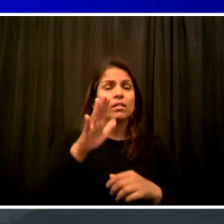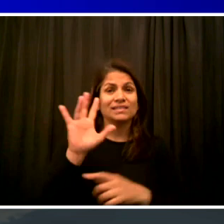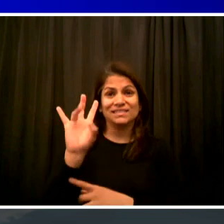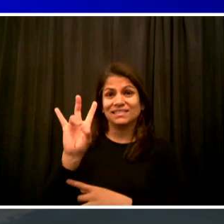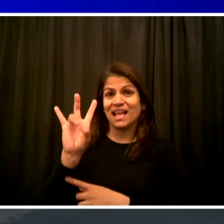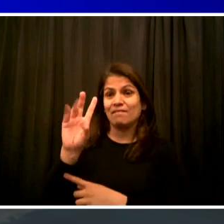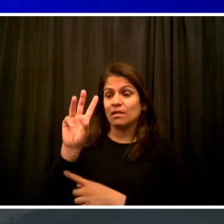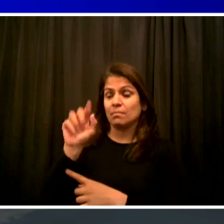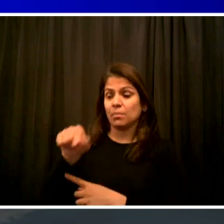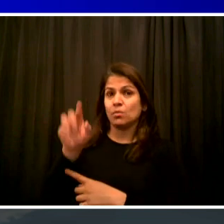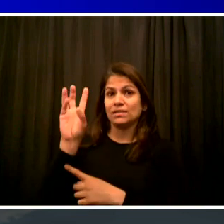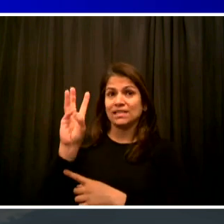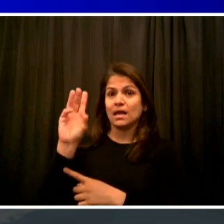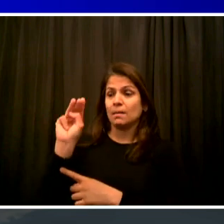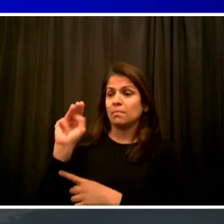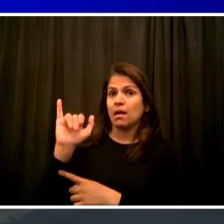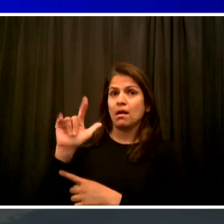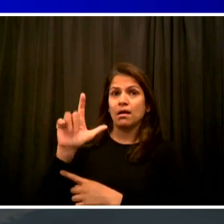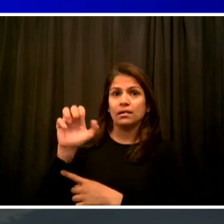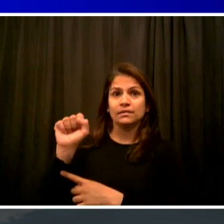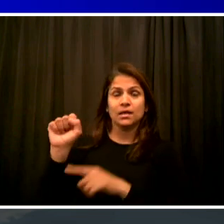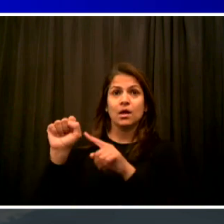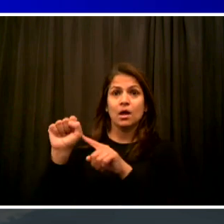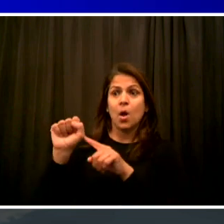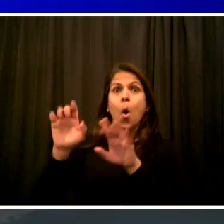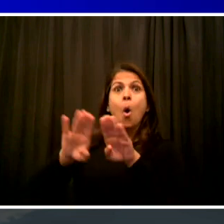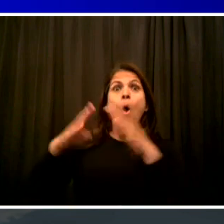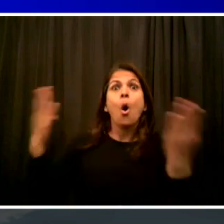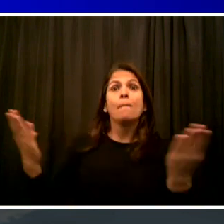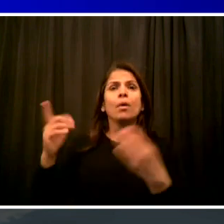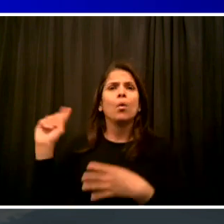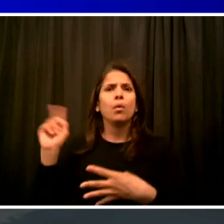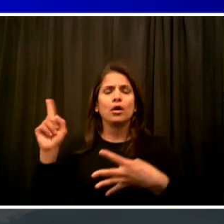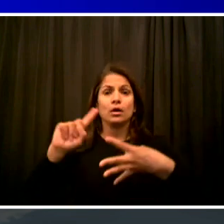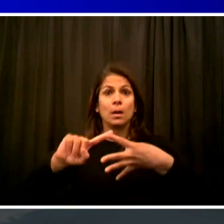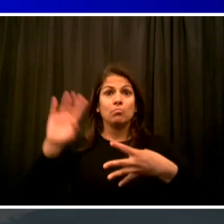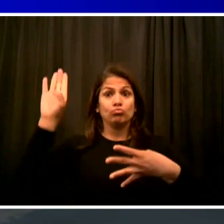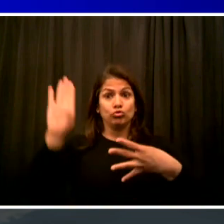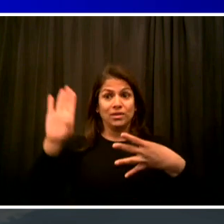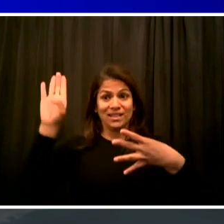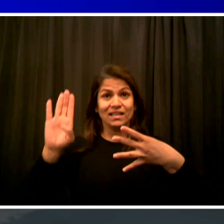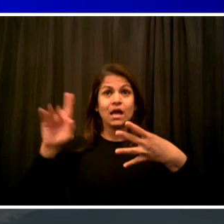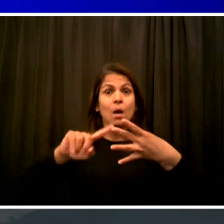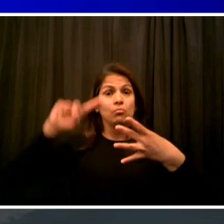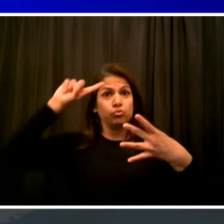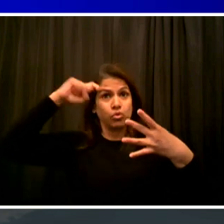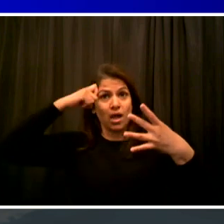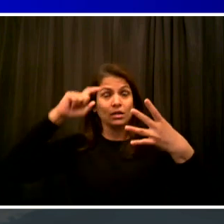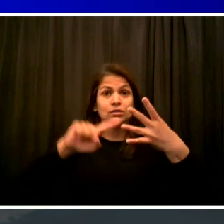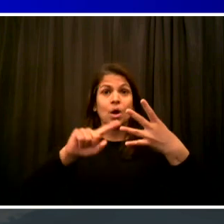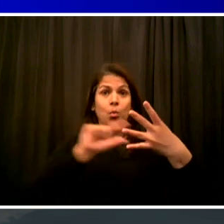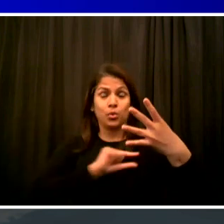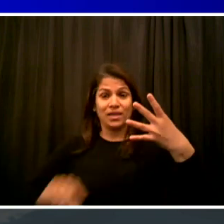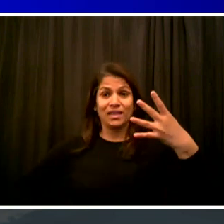WORKING TOGETHER WITH COMMUNITY PARTNERS TO ADD 7.6 MILES OF OPEN STREE ATSND THAT